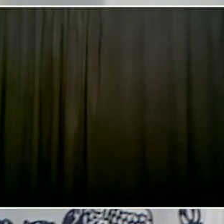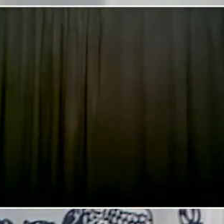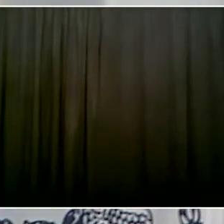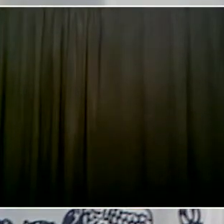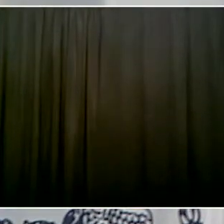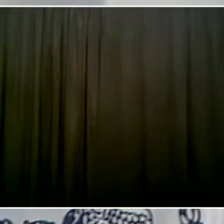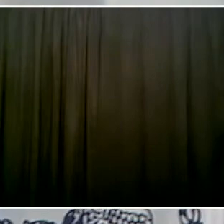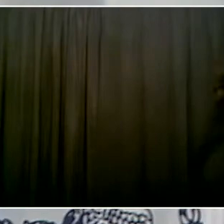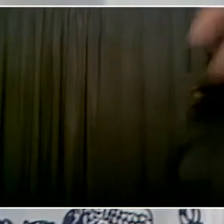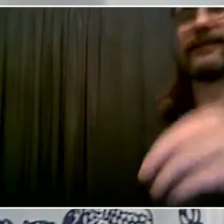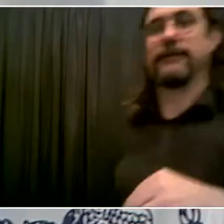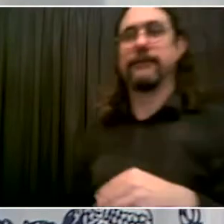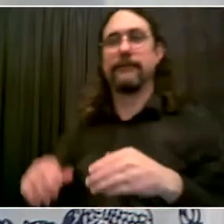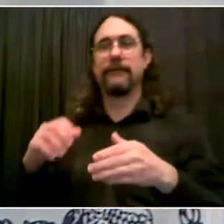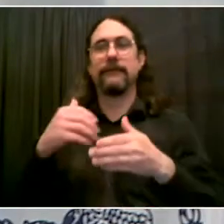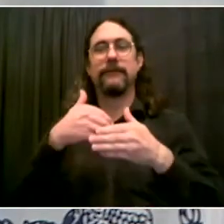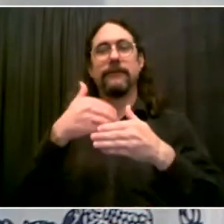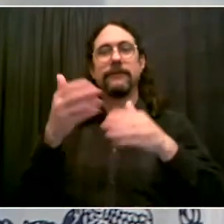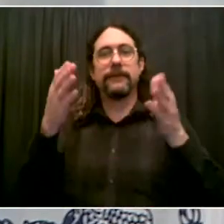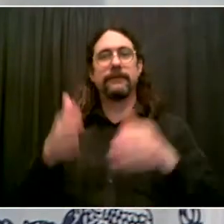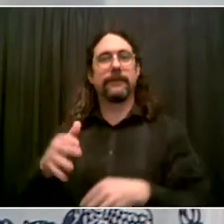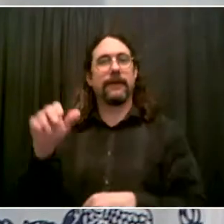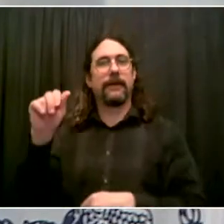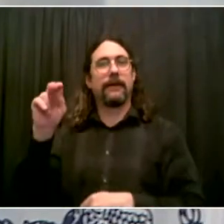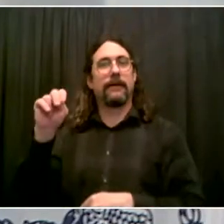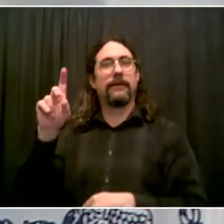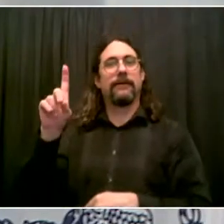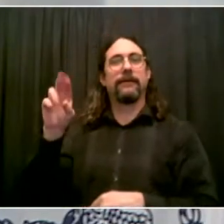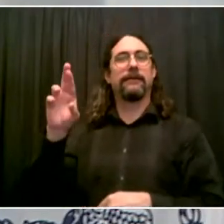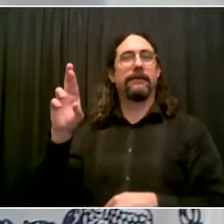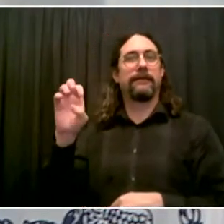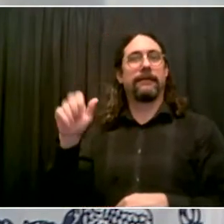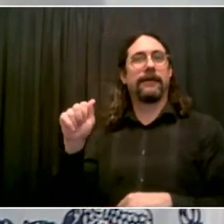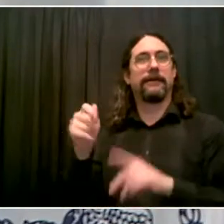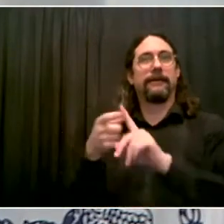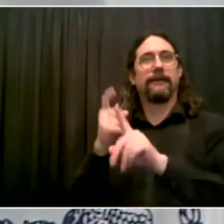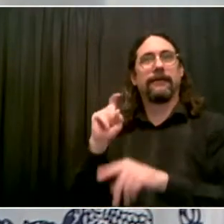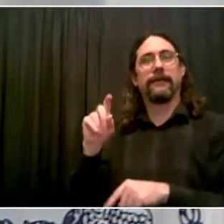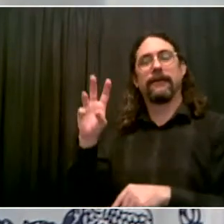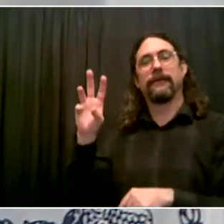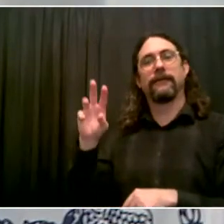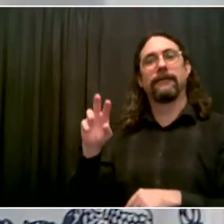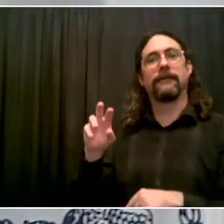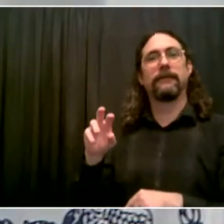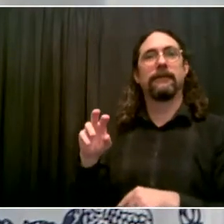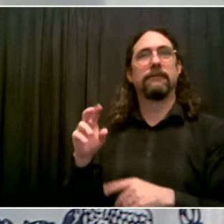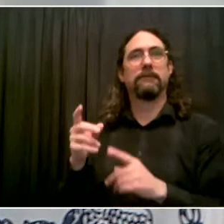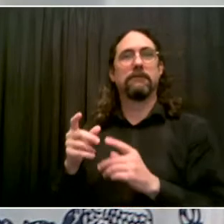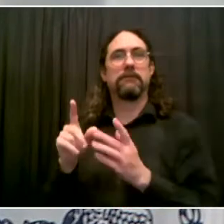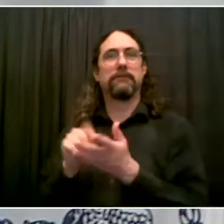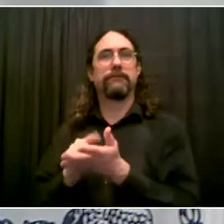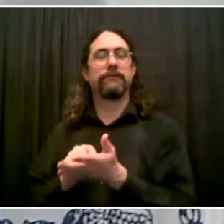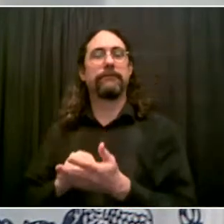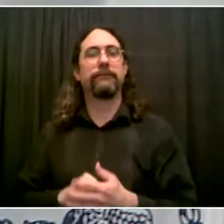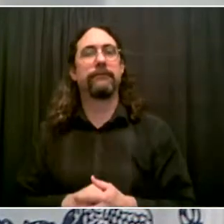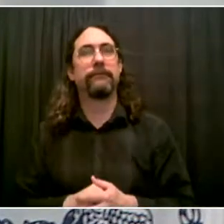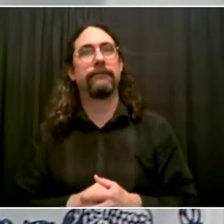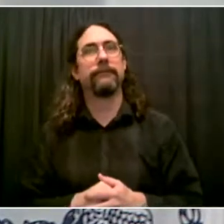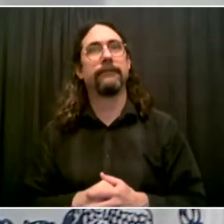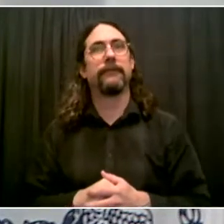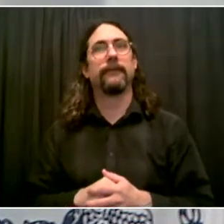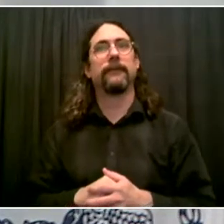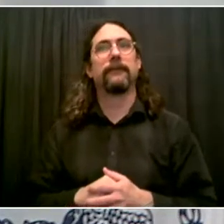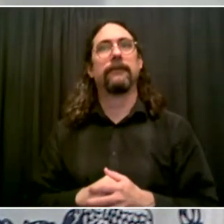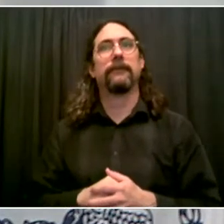W CBS.